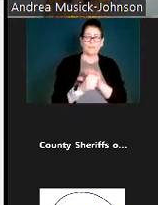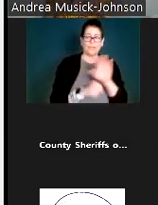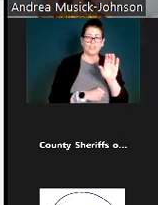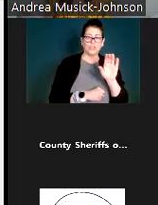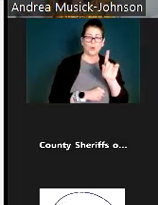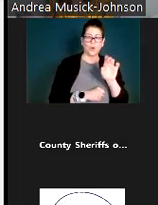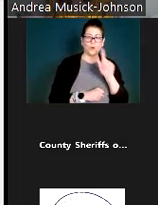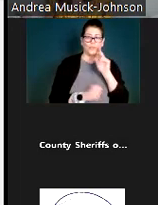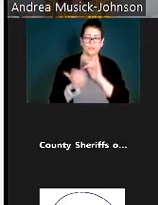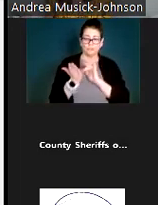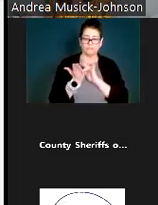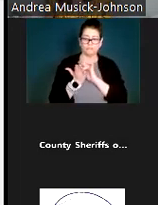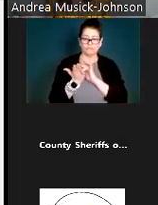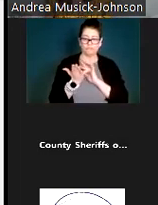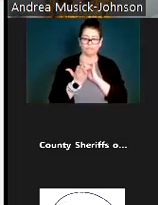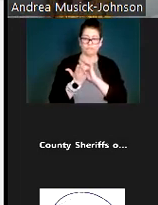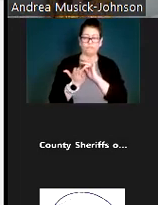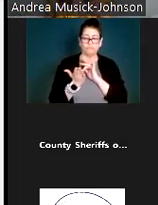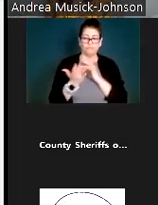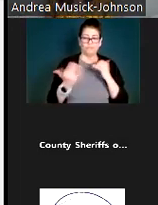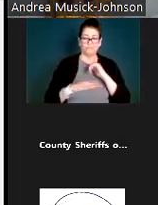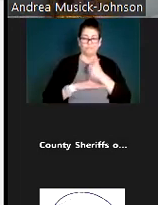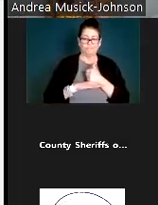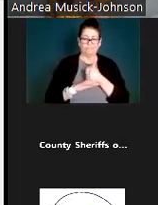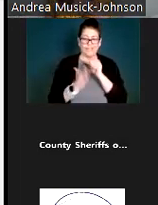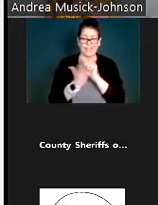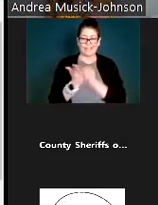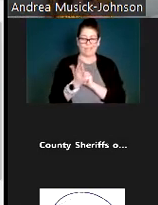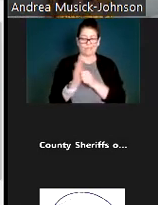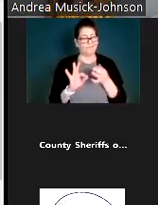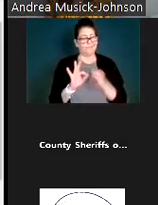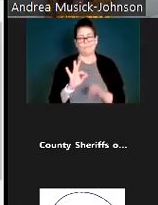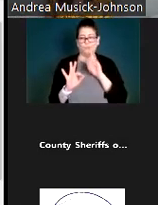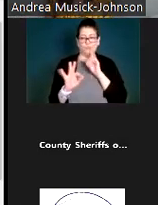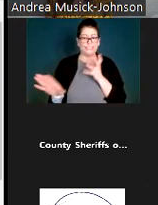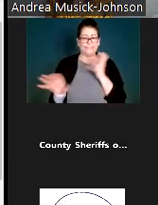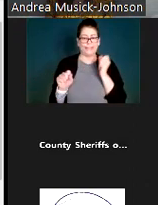and you now have an account. It's that easy. it's very quick to do so.